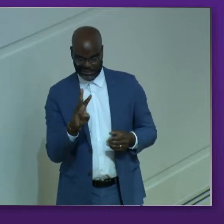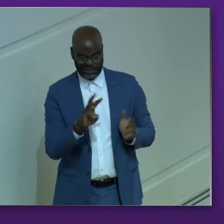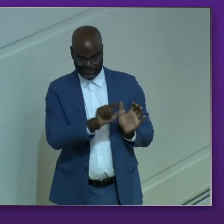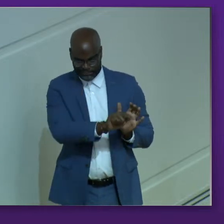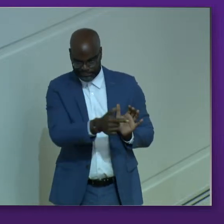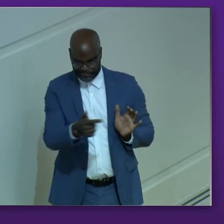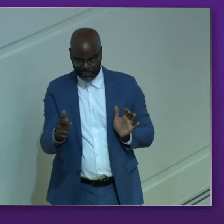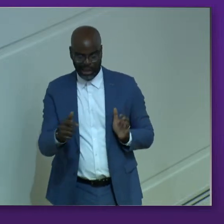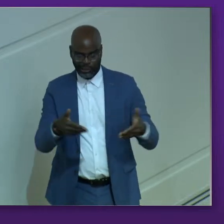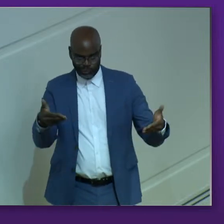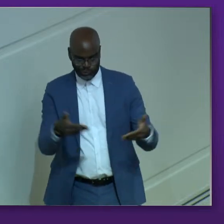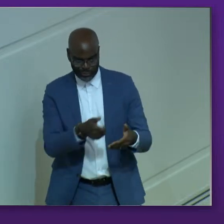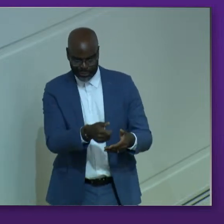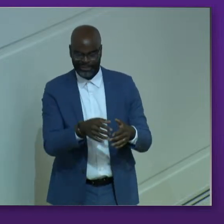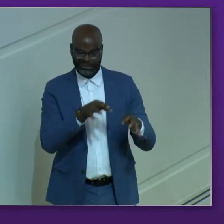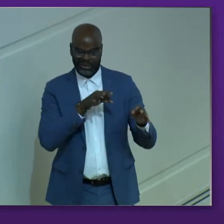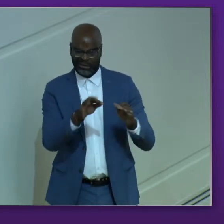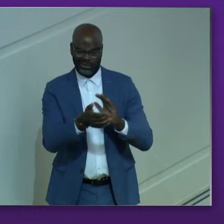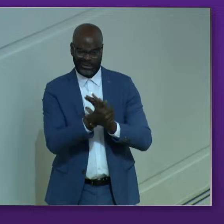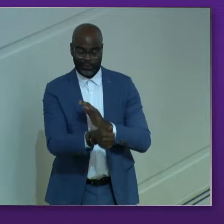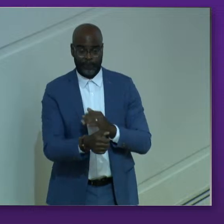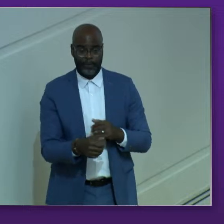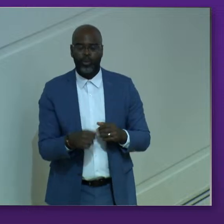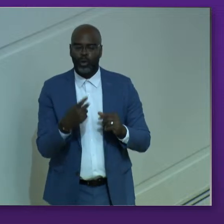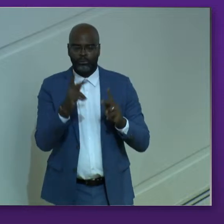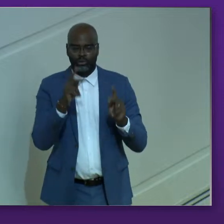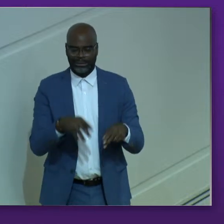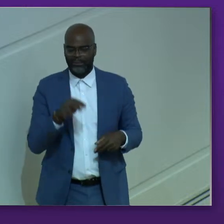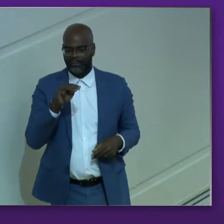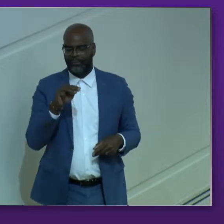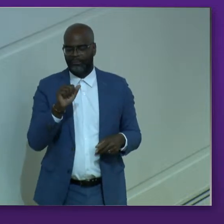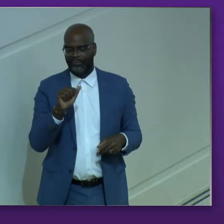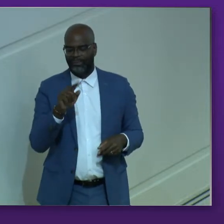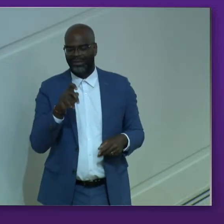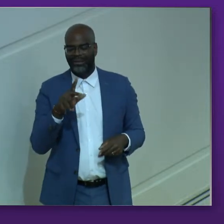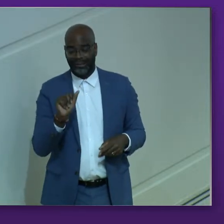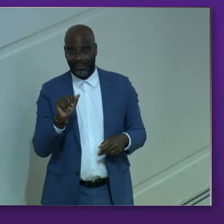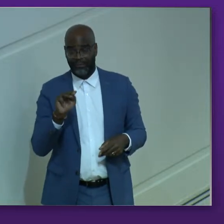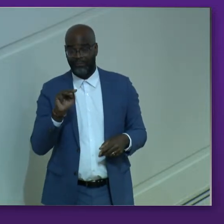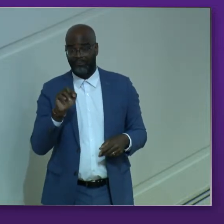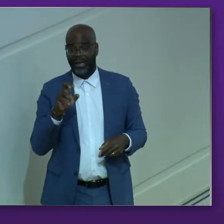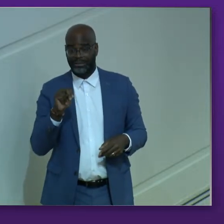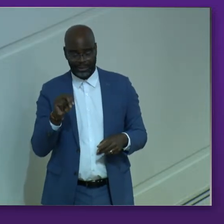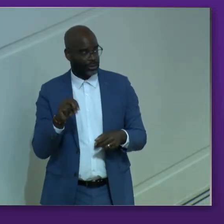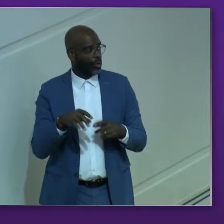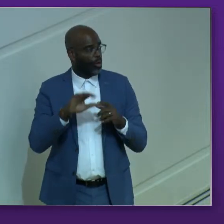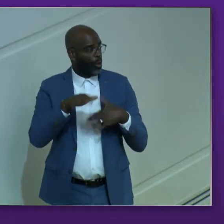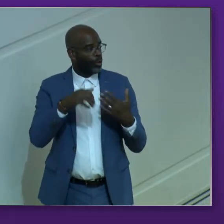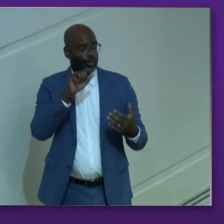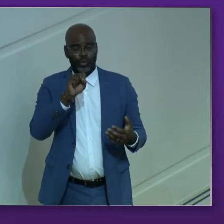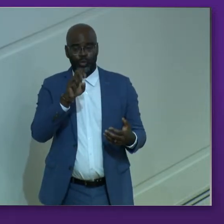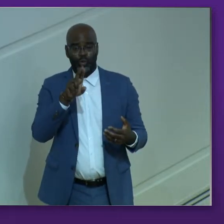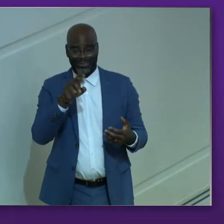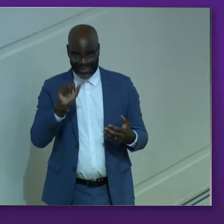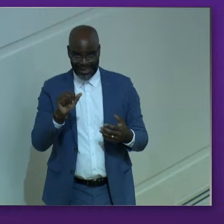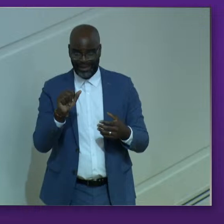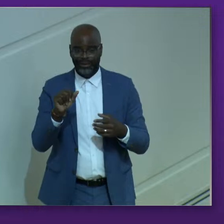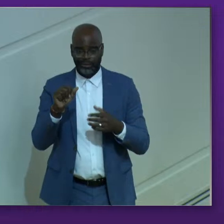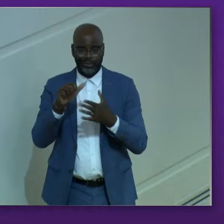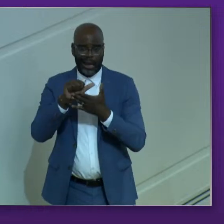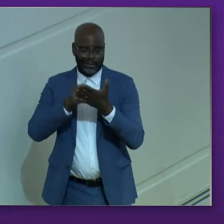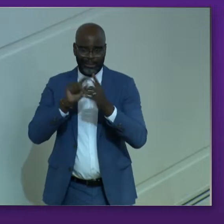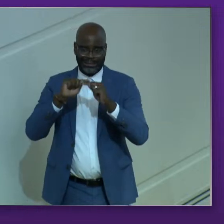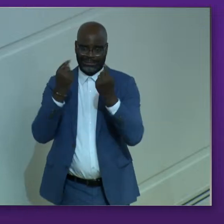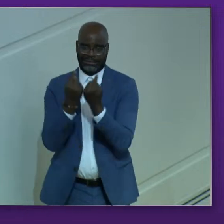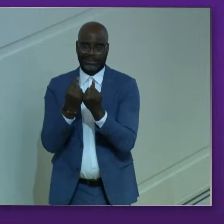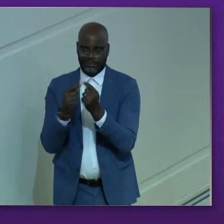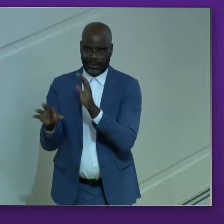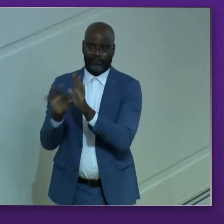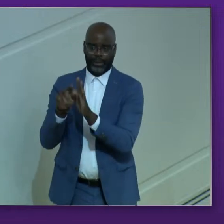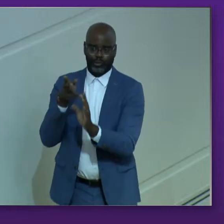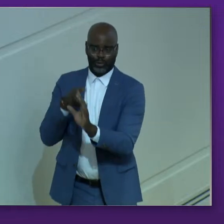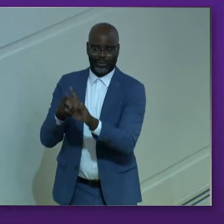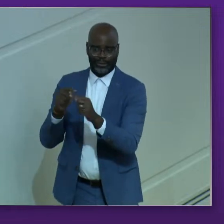COMMUNITY IMPACT. ACTUALLY HAD